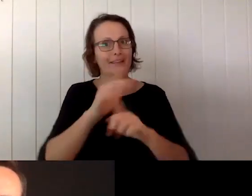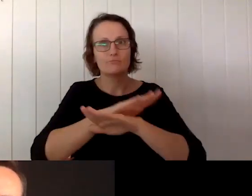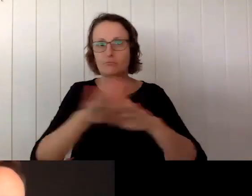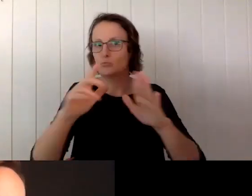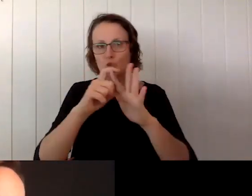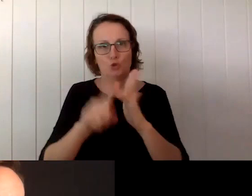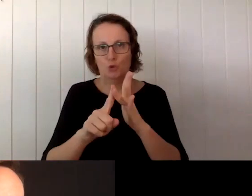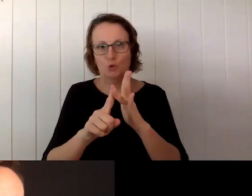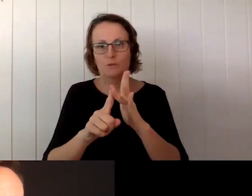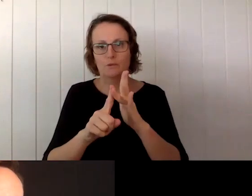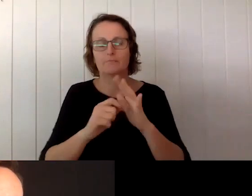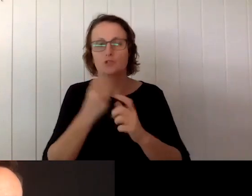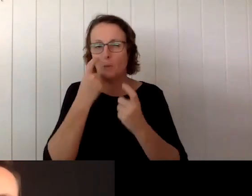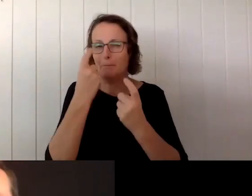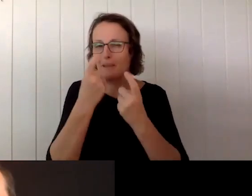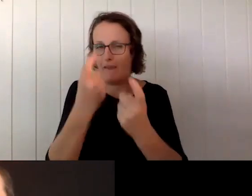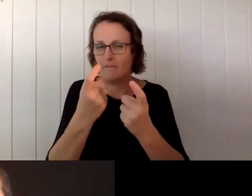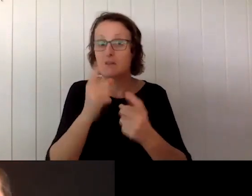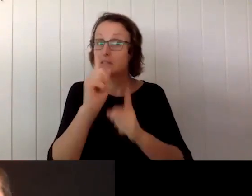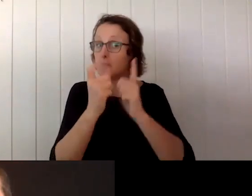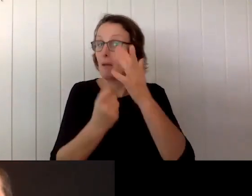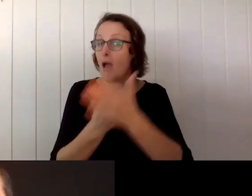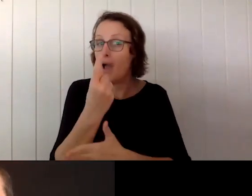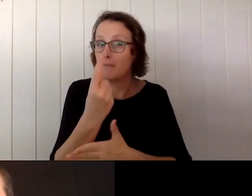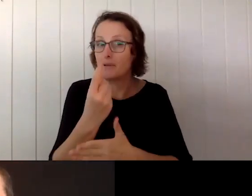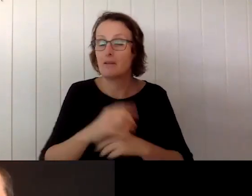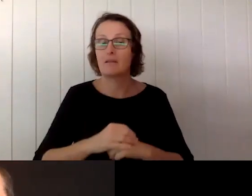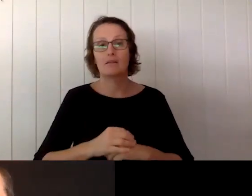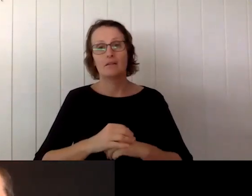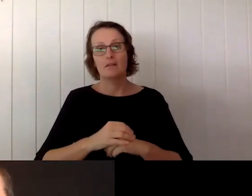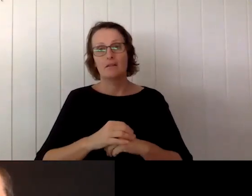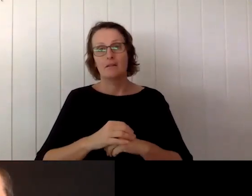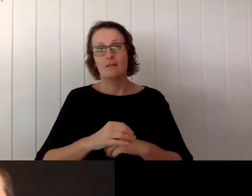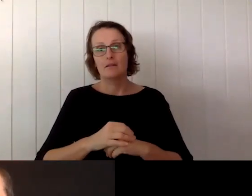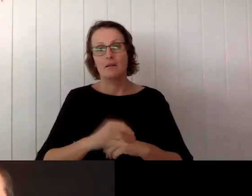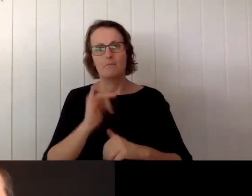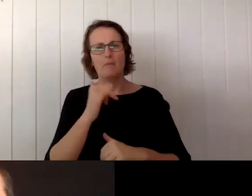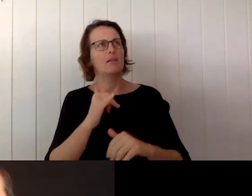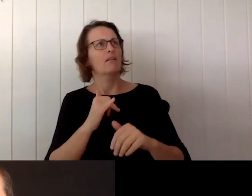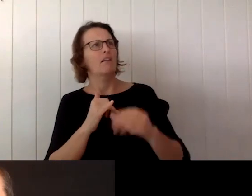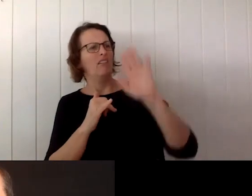caution. And this can happen - it can sort of seem like - "Ignore them